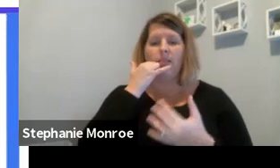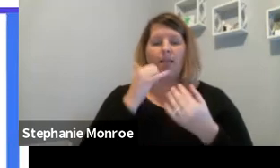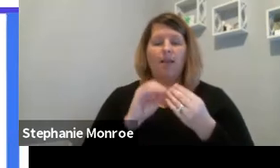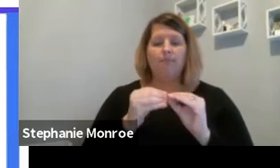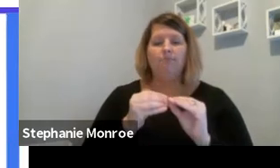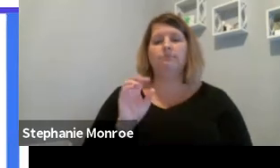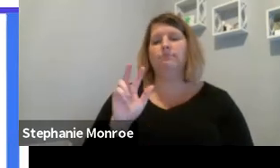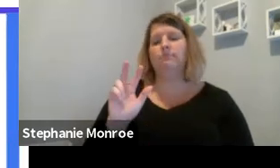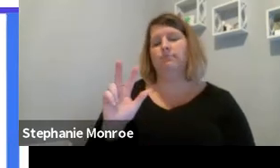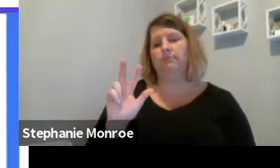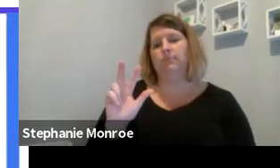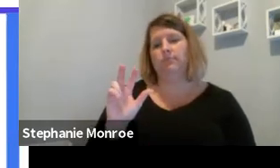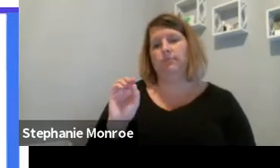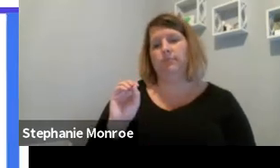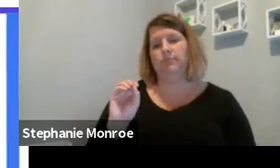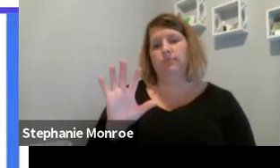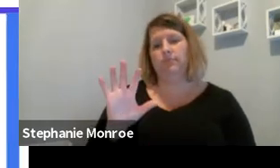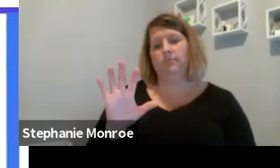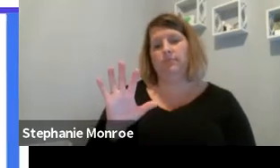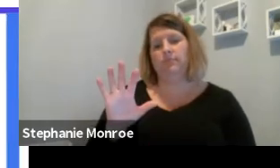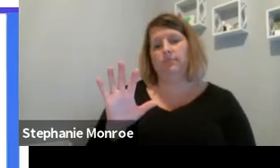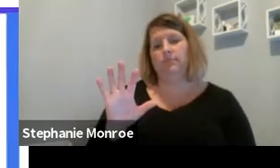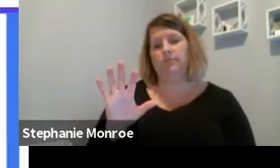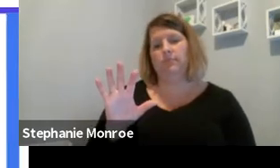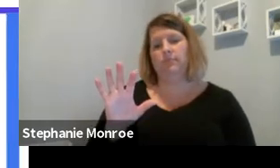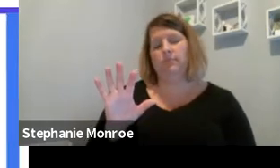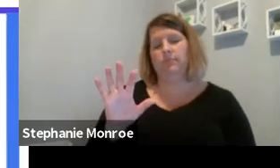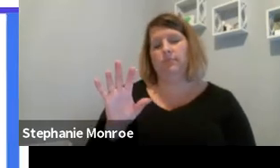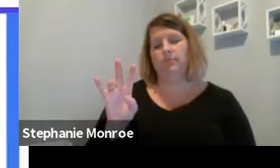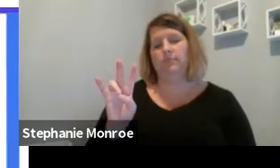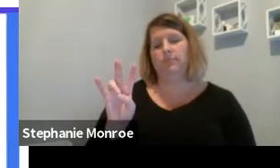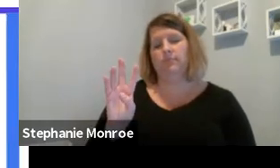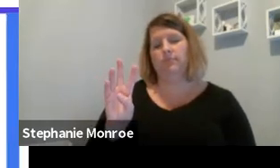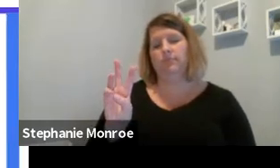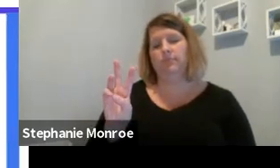Our number is 305-763-2459.